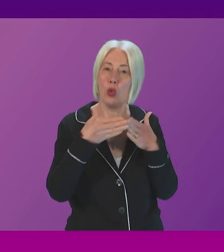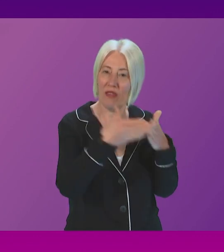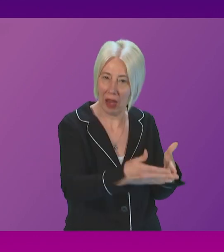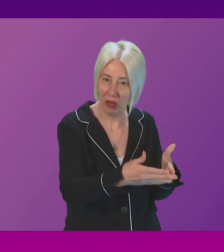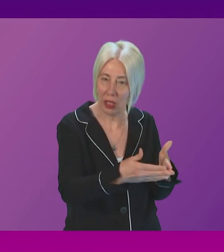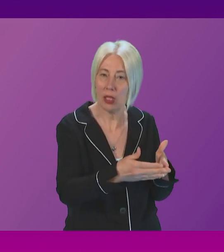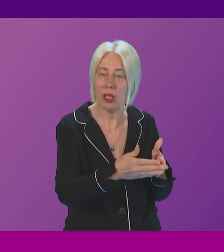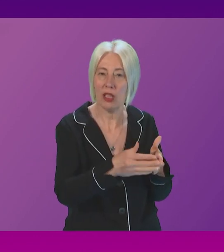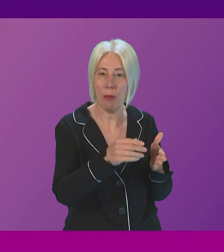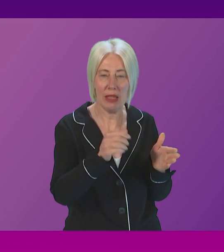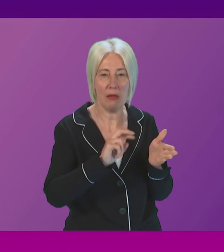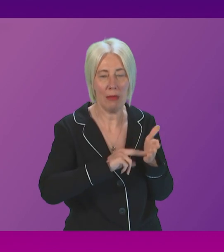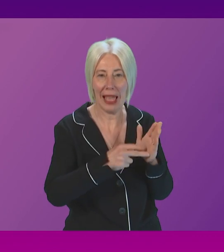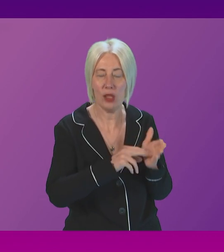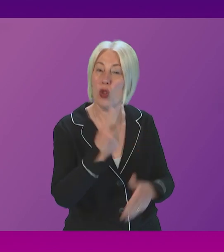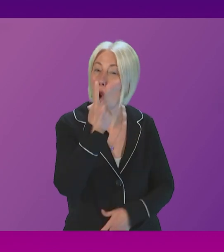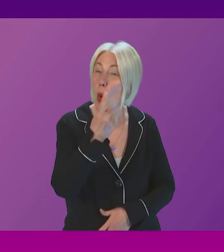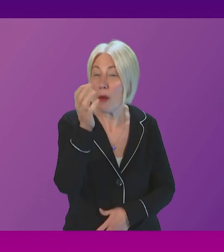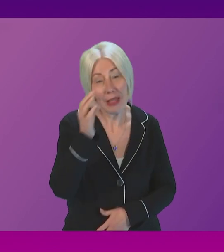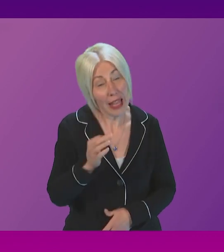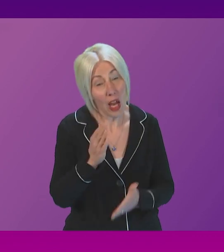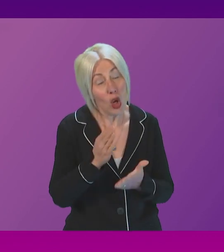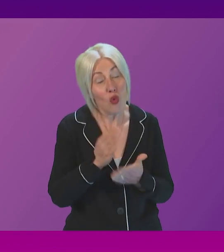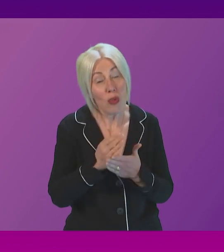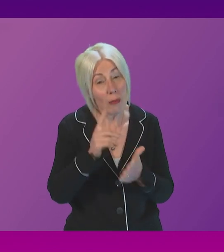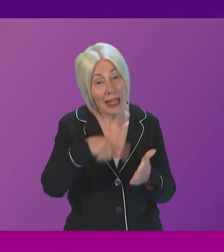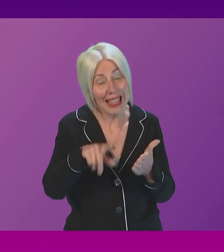we see that only 1 per cent have been cancelled due to technical issues. However, clearly,